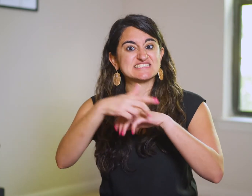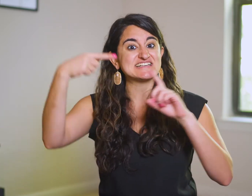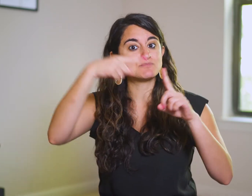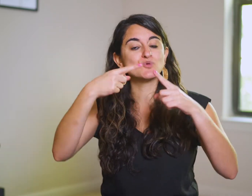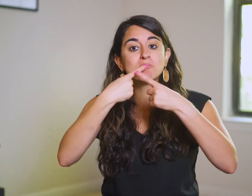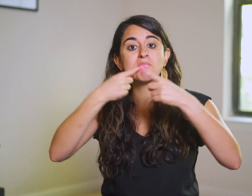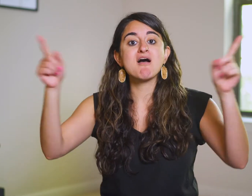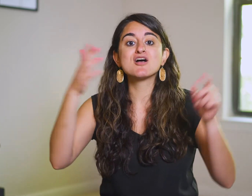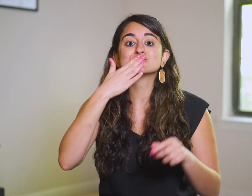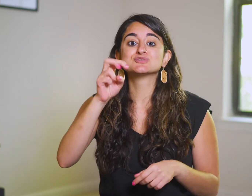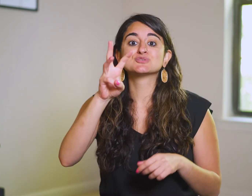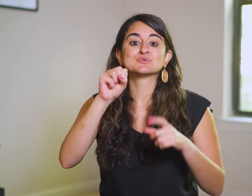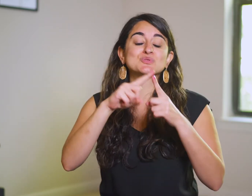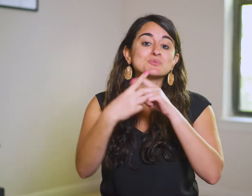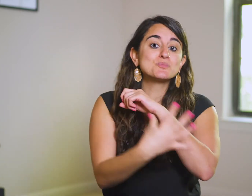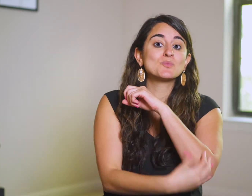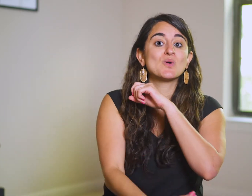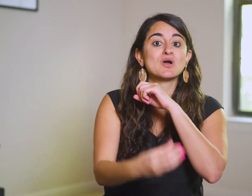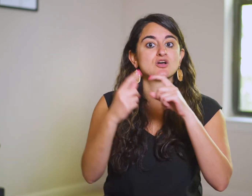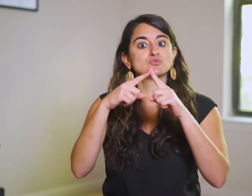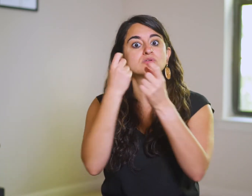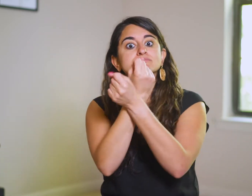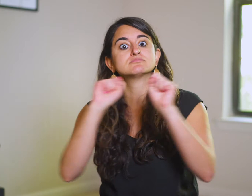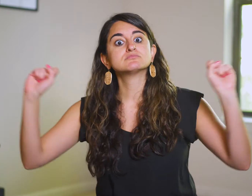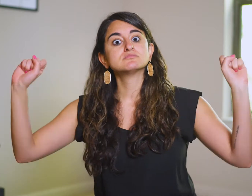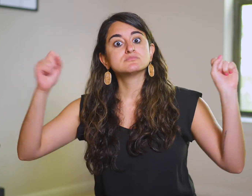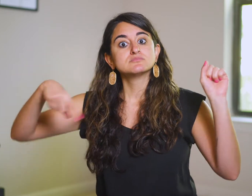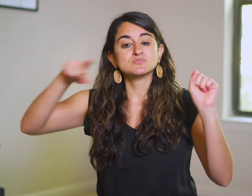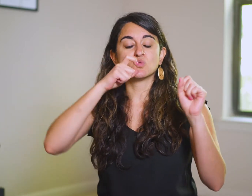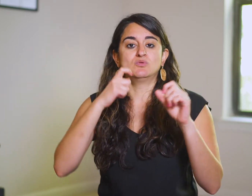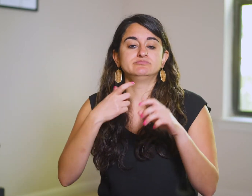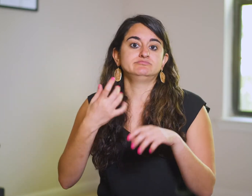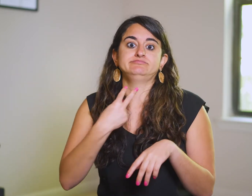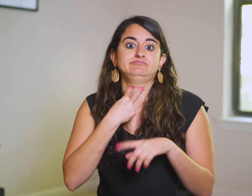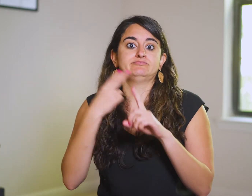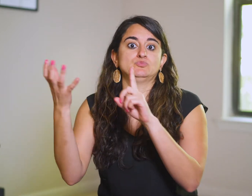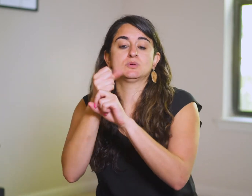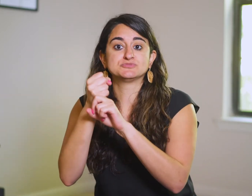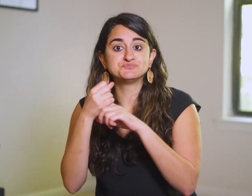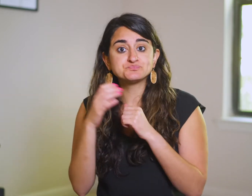has sent Him to proclaim good news to the poor and liberty to the captives.